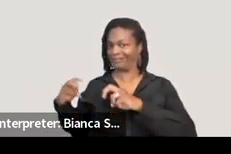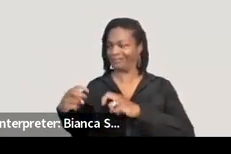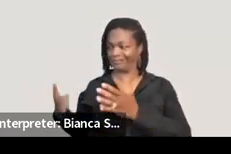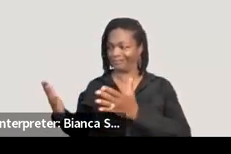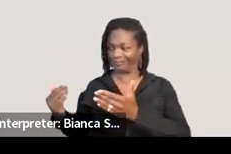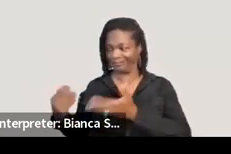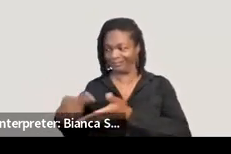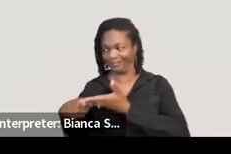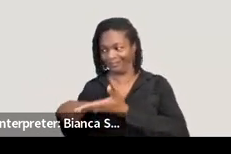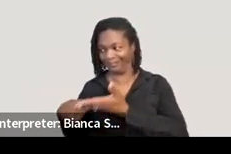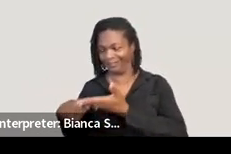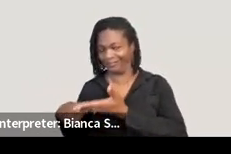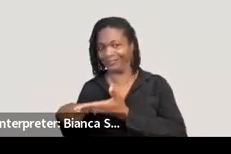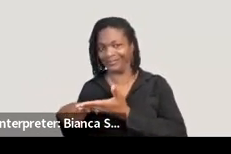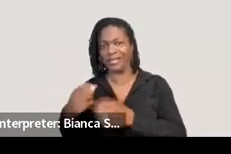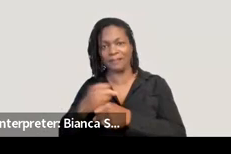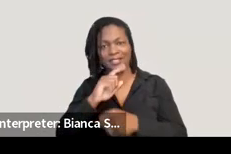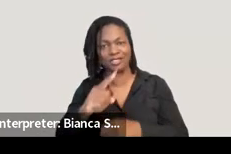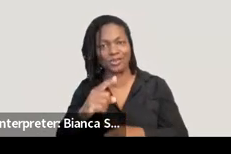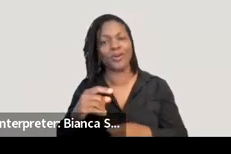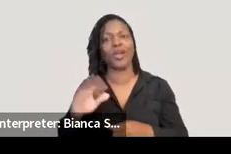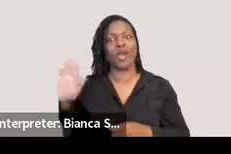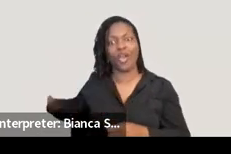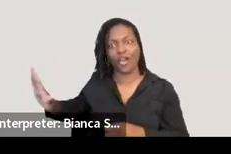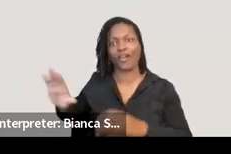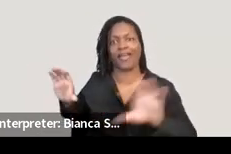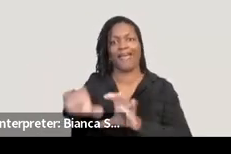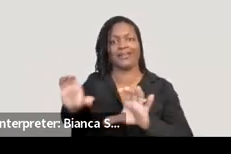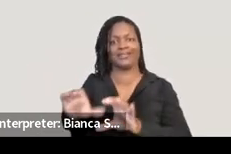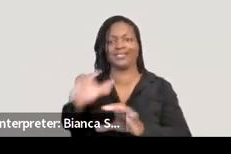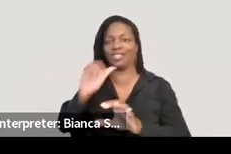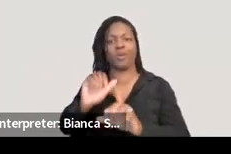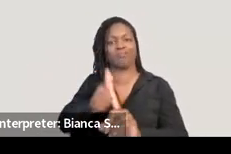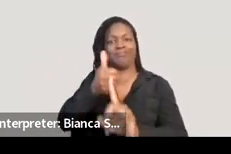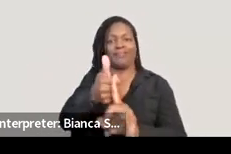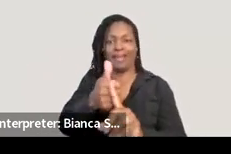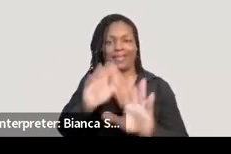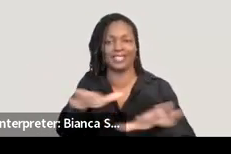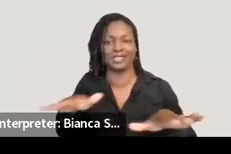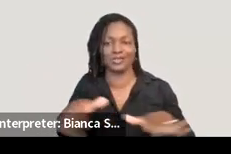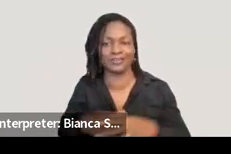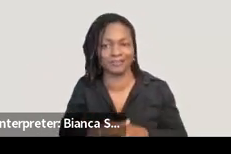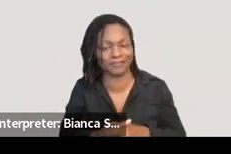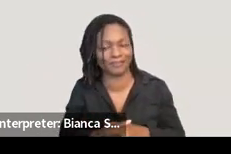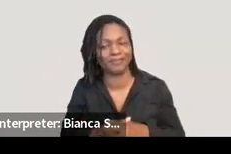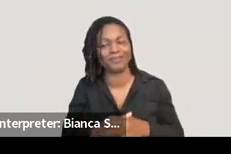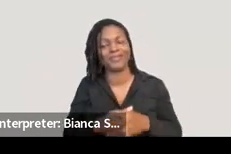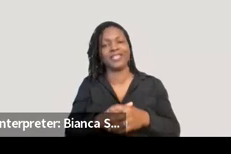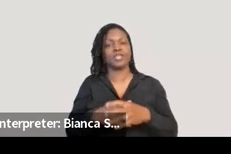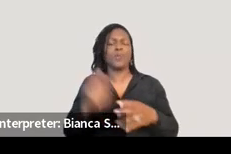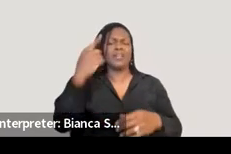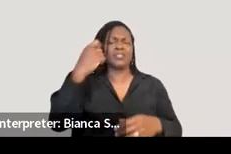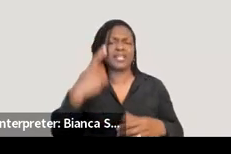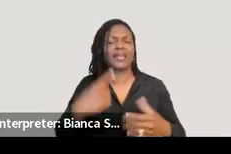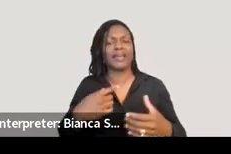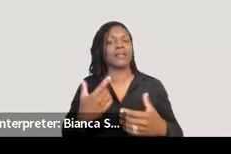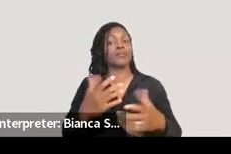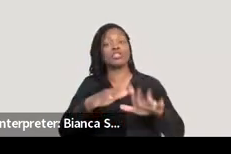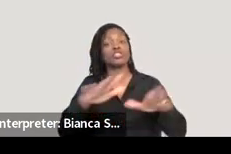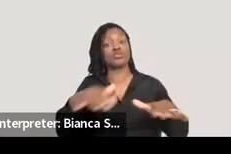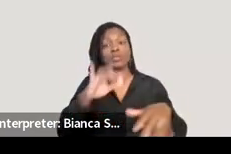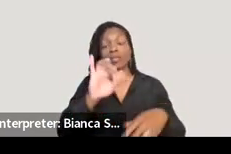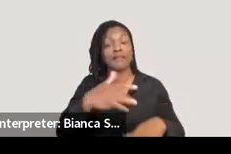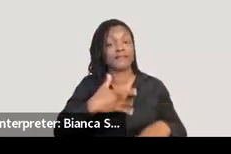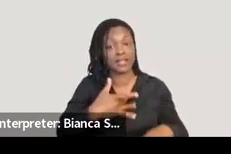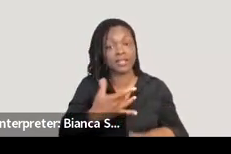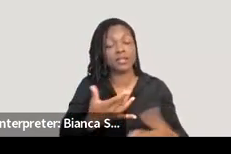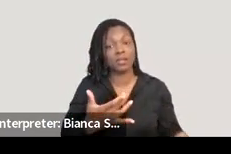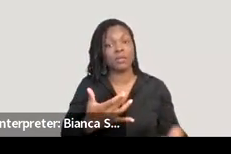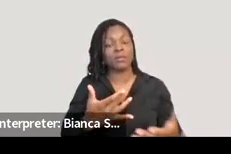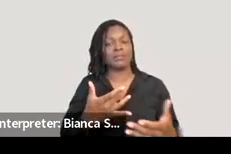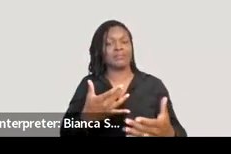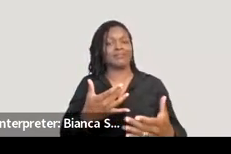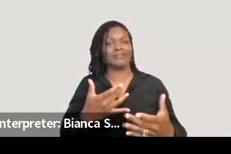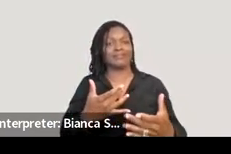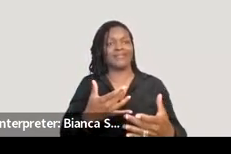Another thing is sometimes our kids that have these emotional disabilities, they need things for month. And so what I've had her implement in her classroom is, they have check in.